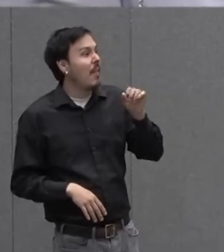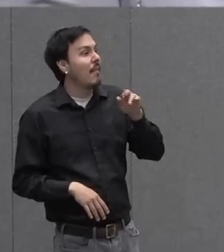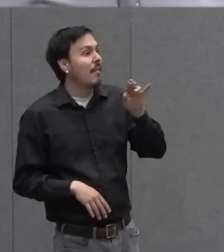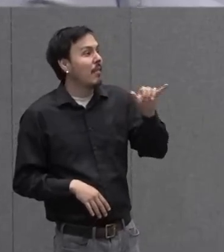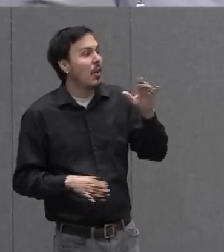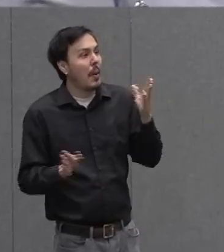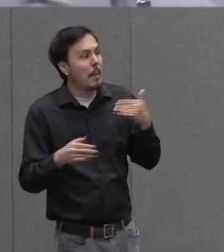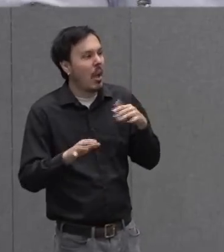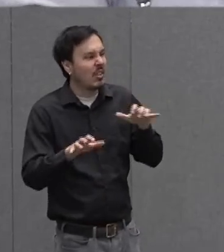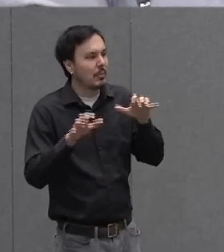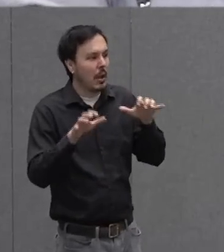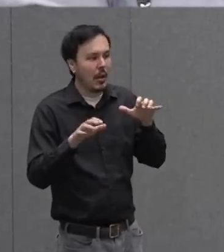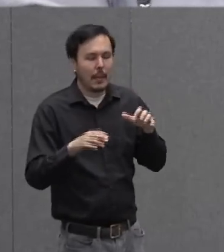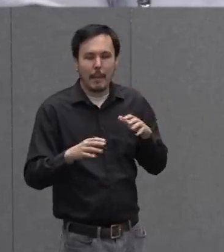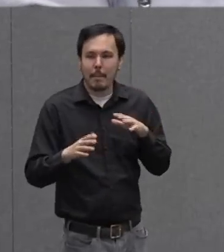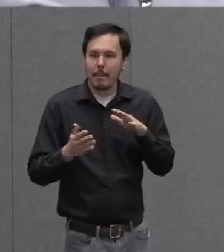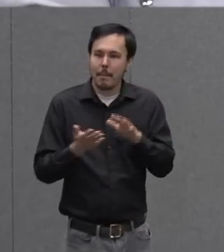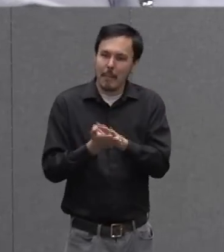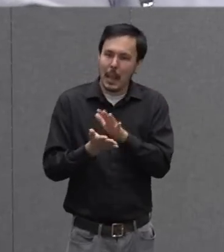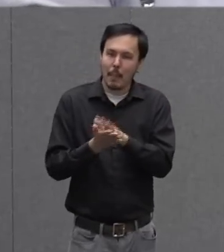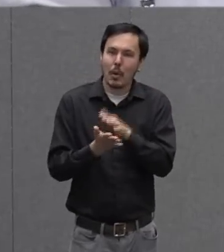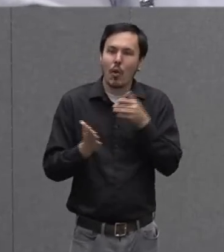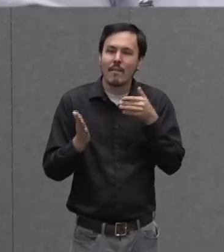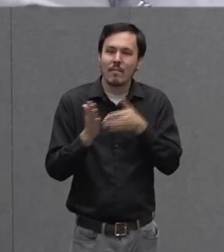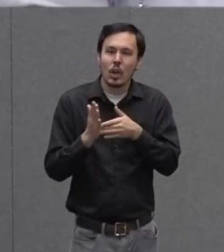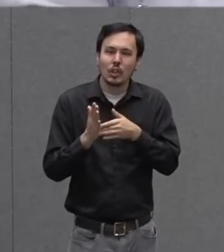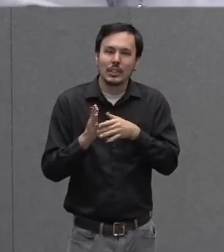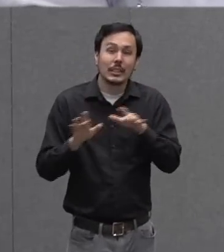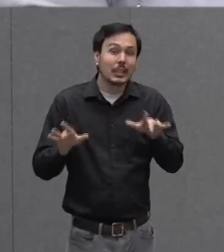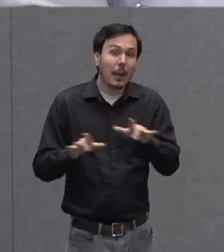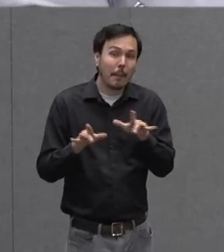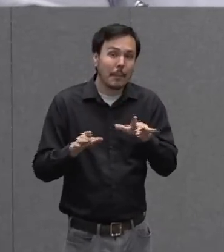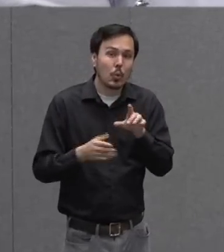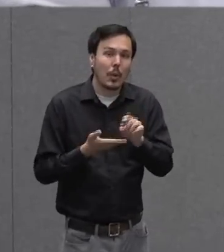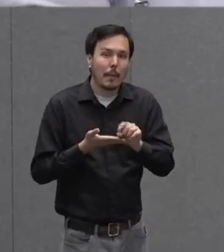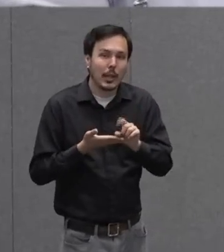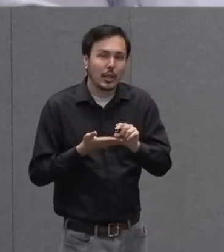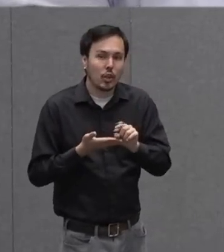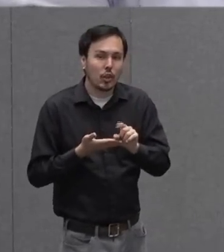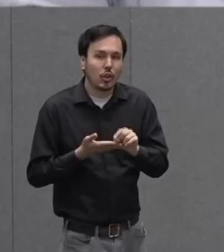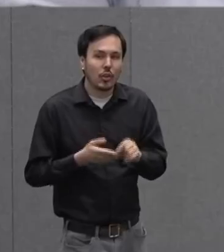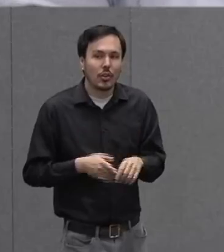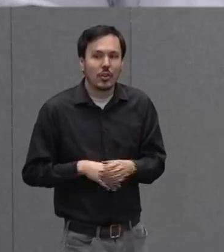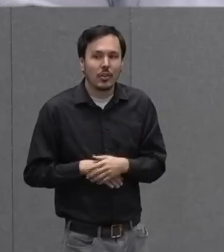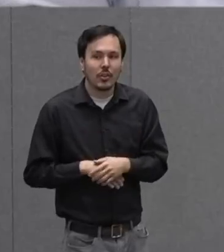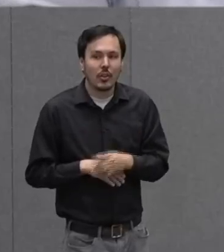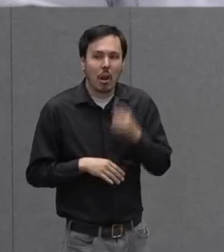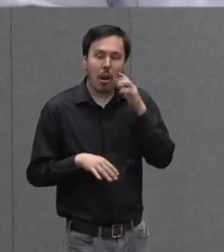Paper versus Computer Printer. No!